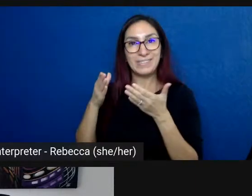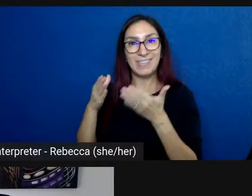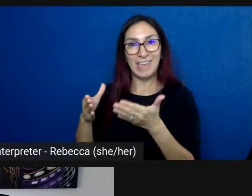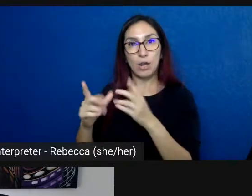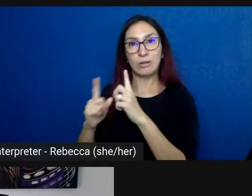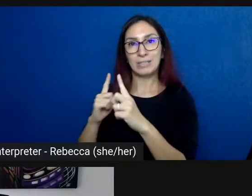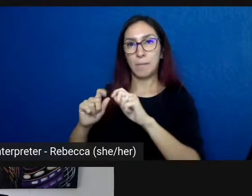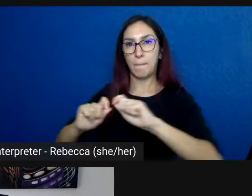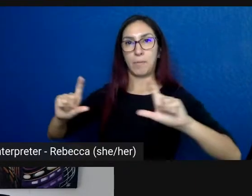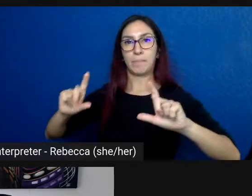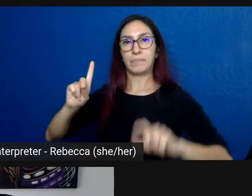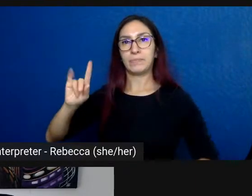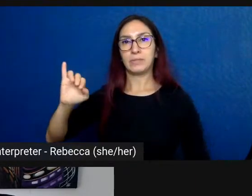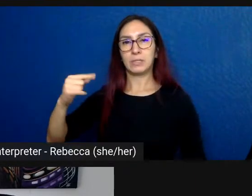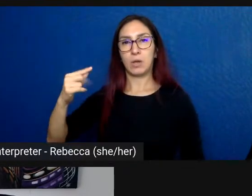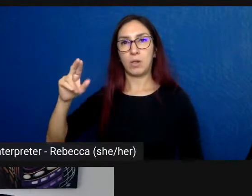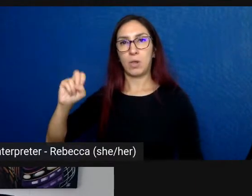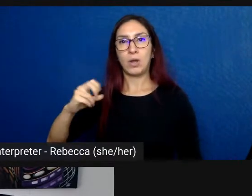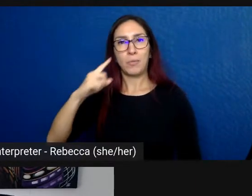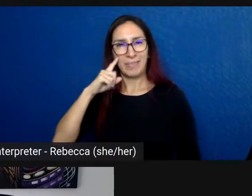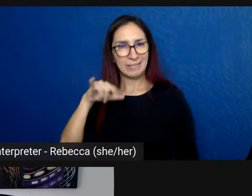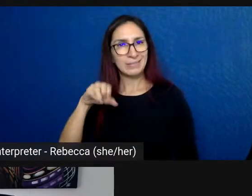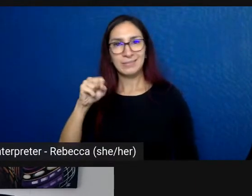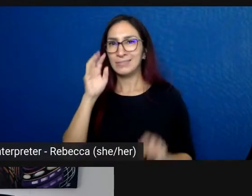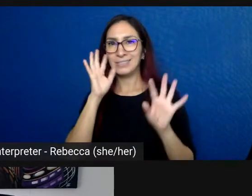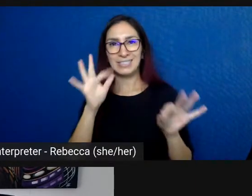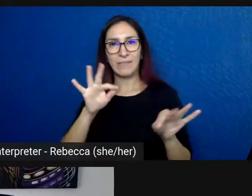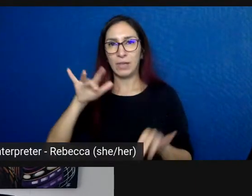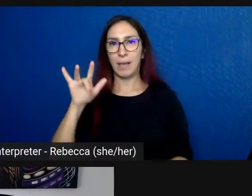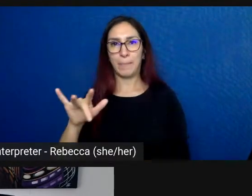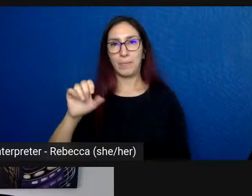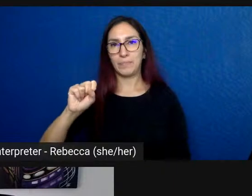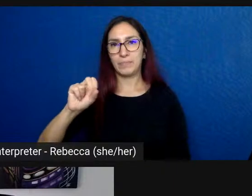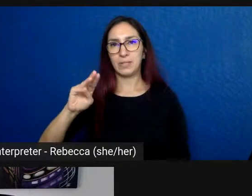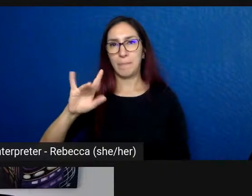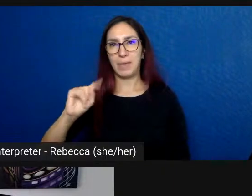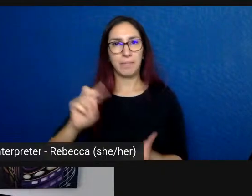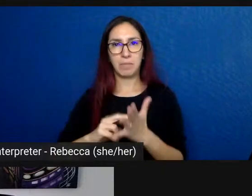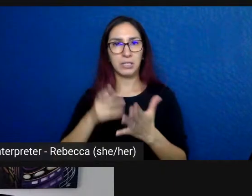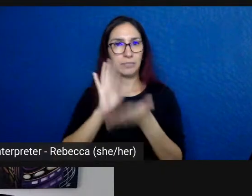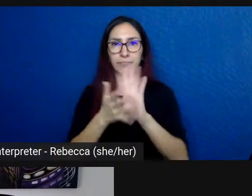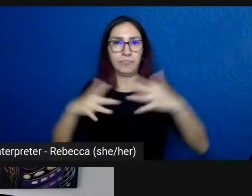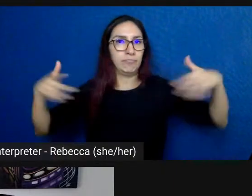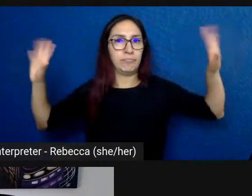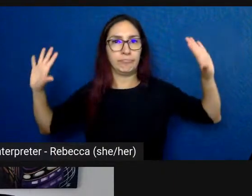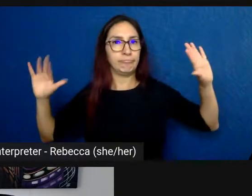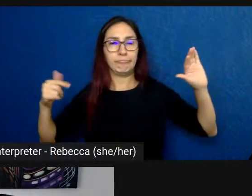That would likely hold true as a best practice as well when the form exists